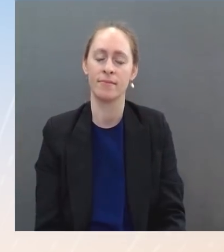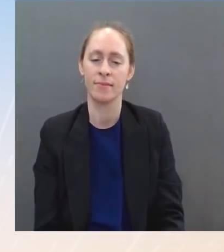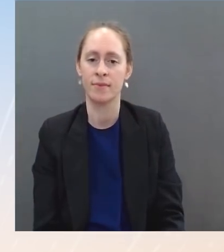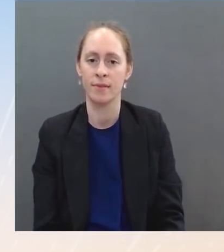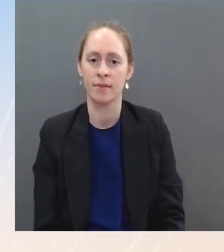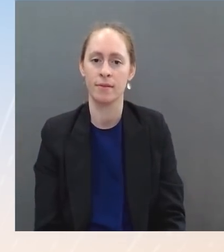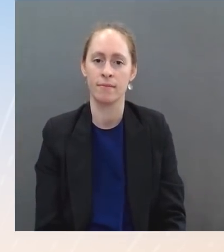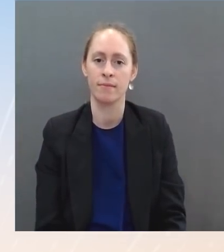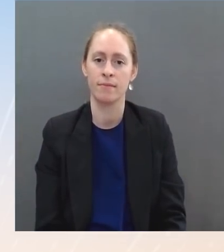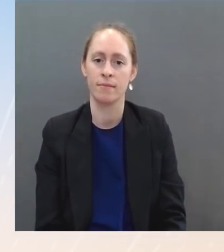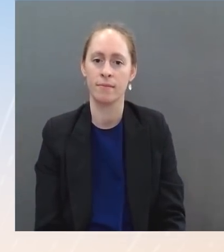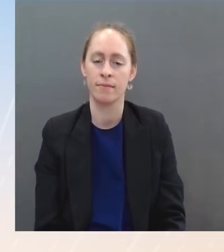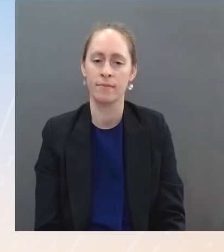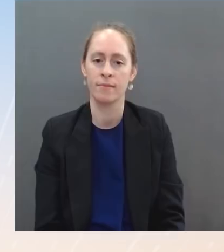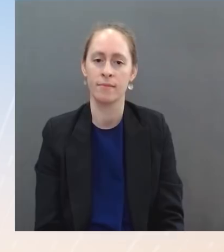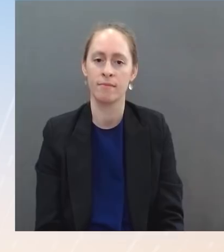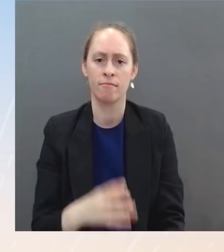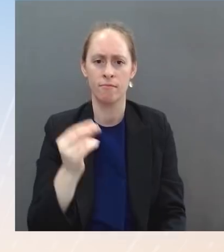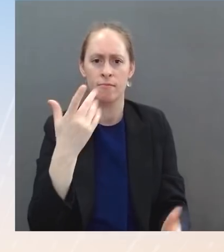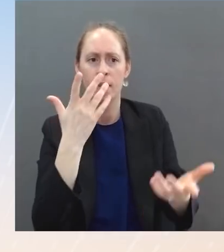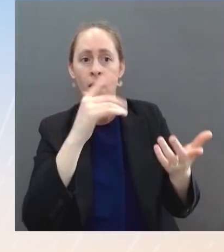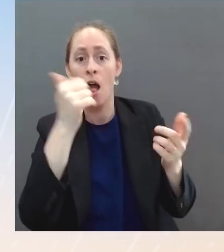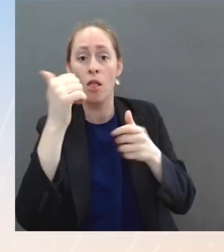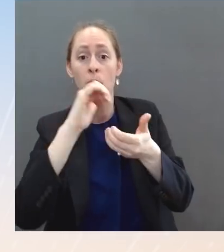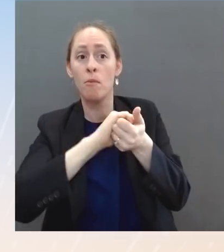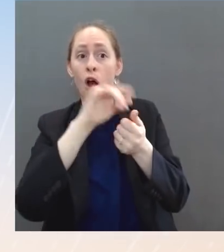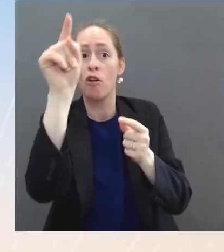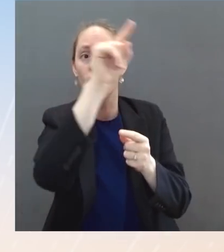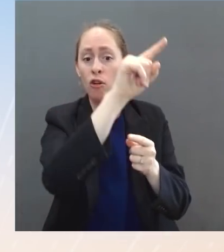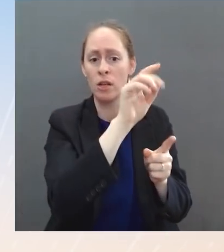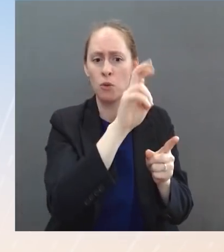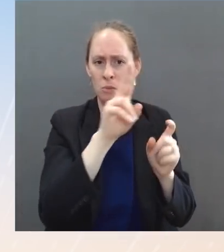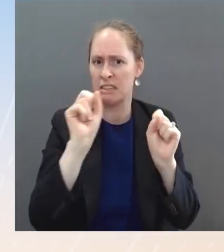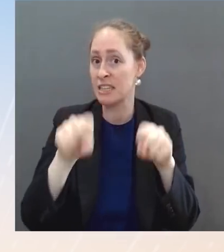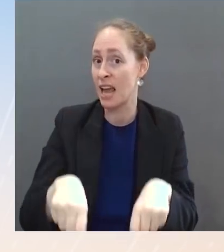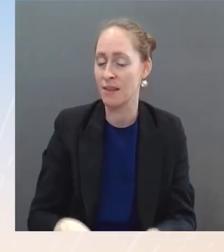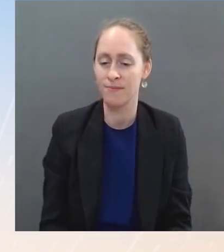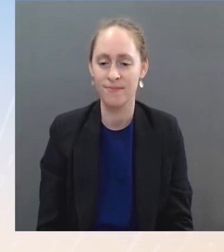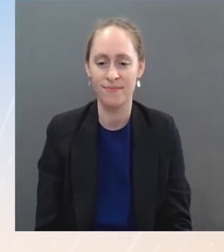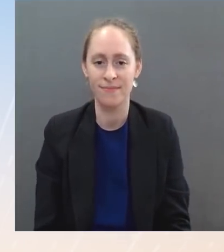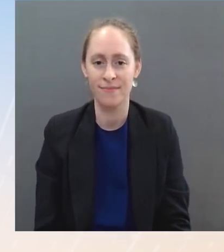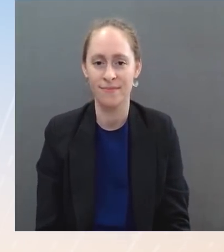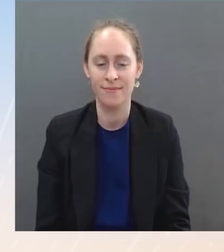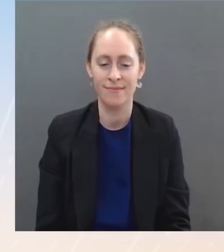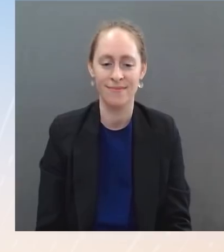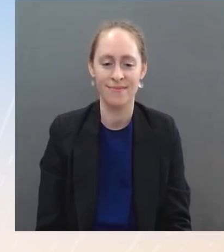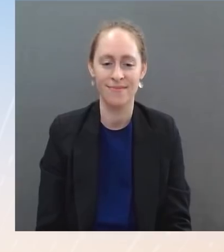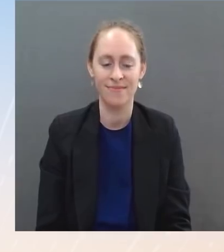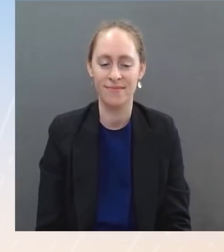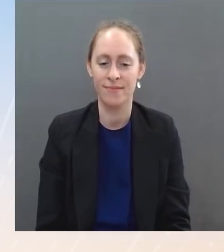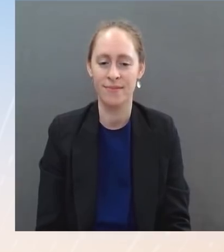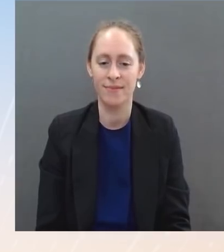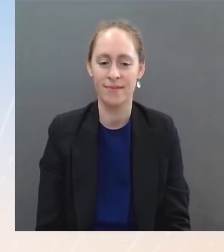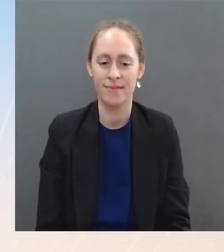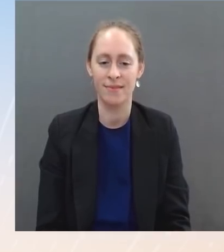And I'll -- I'll leave it at that. Thank you, guys. Ms. Psaki: Thank you, Jake, so much for joining us. The Press: Thank you. Come again, please. Ms. Psaki: He will, I'm sure.